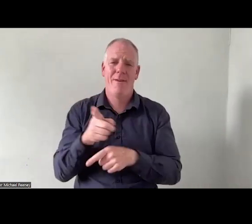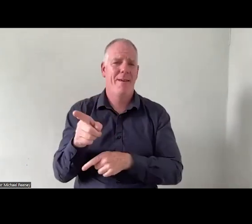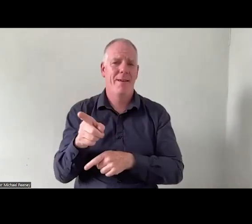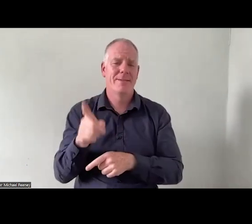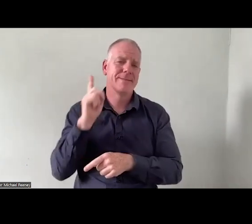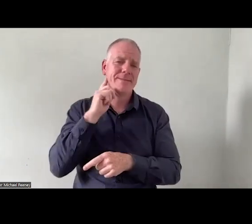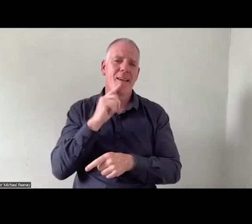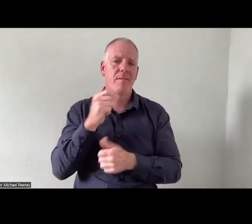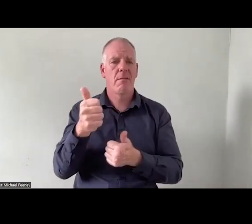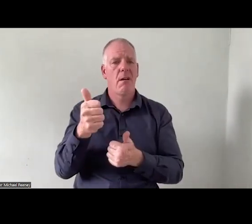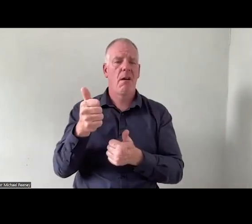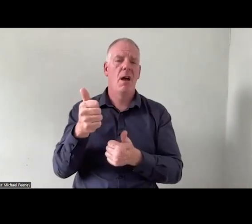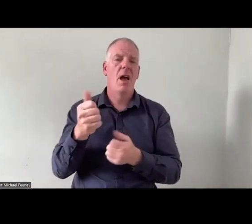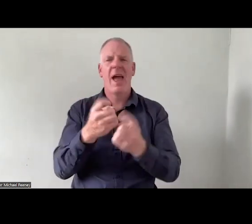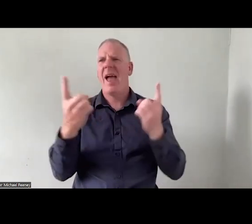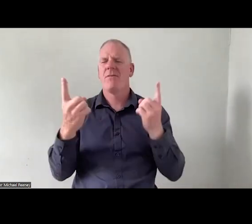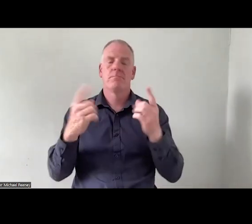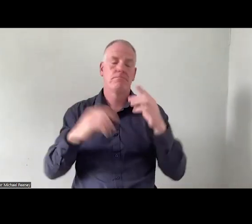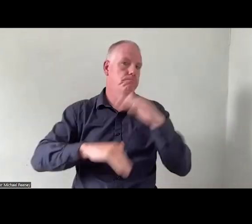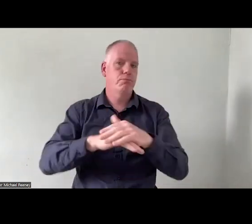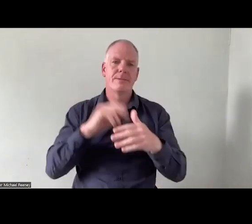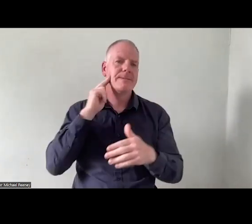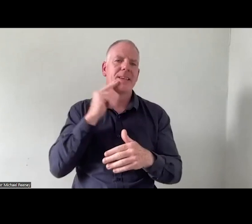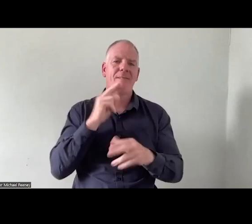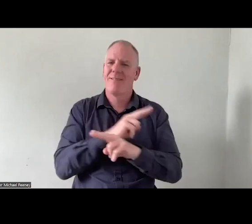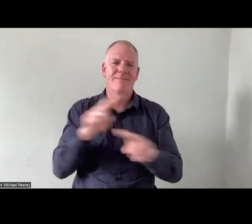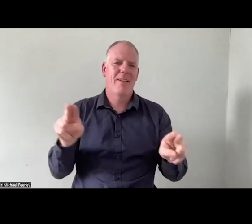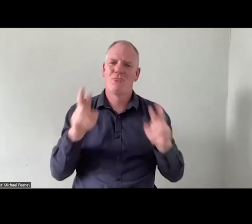and we think of everybody being profoundly deaf and that's not the case